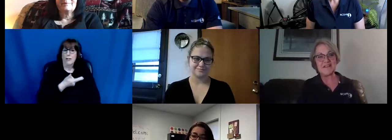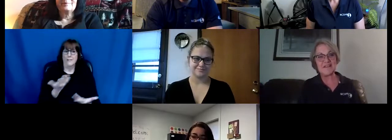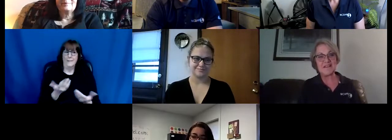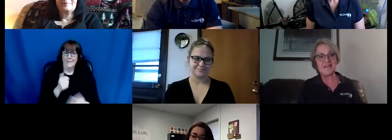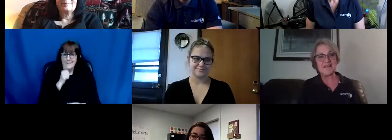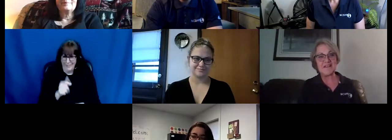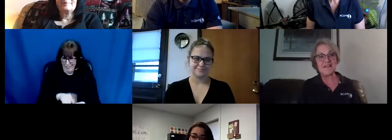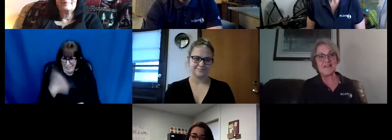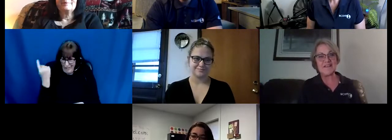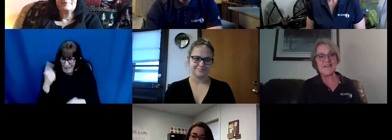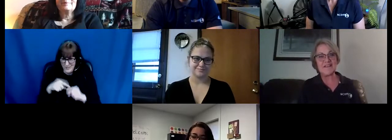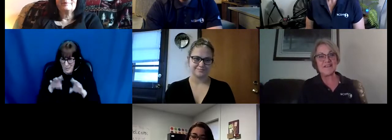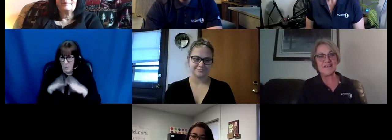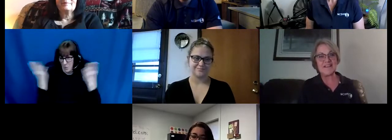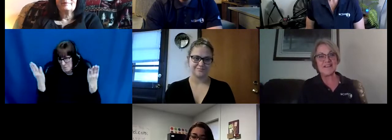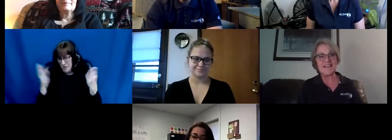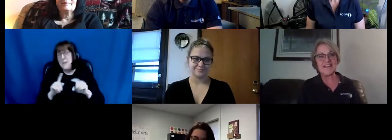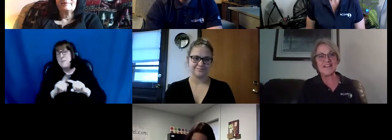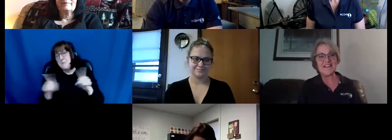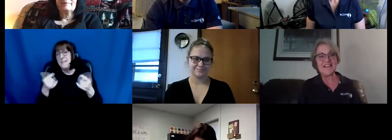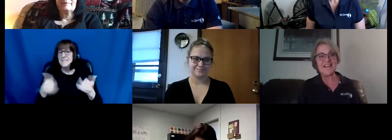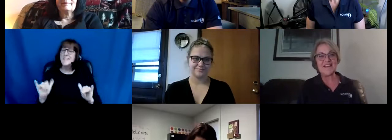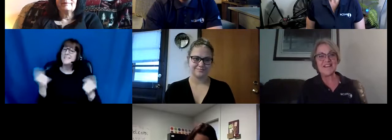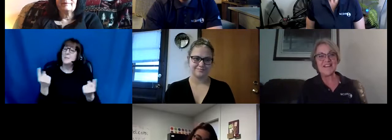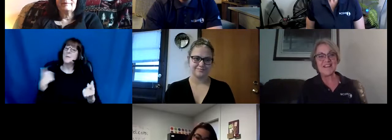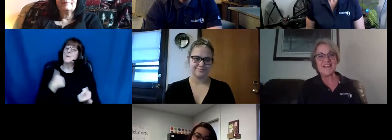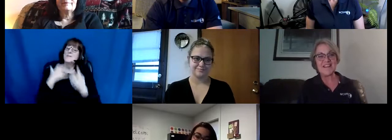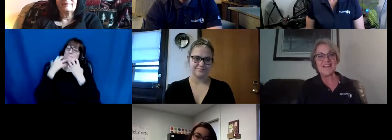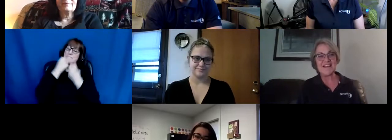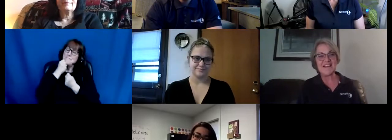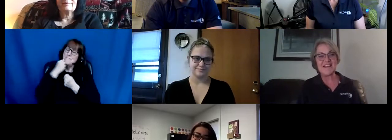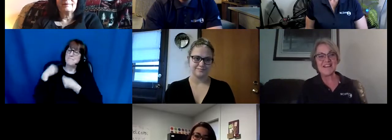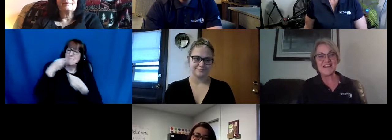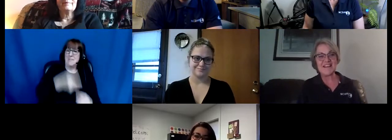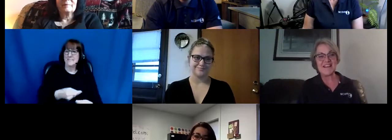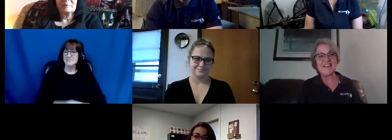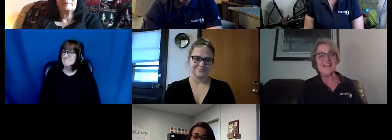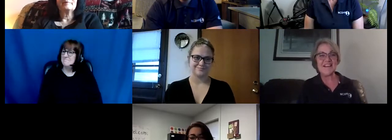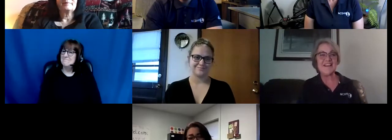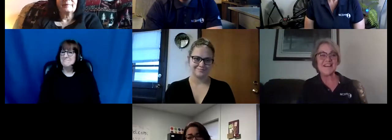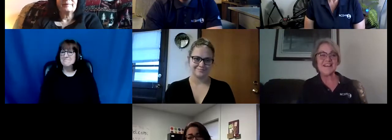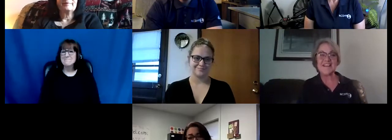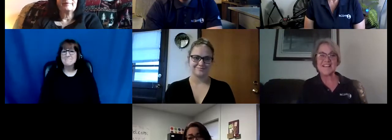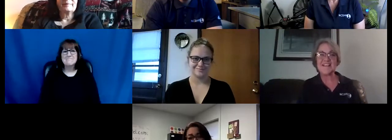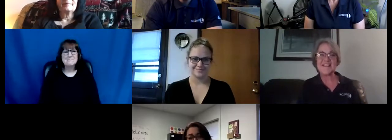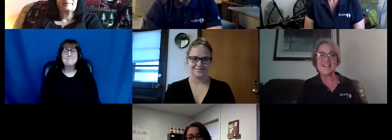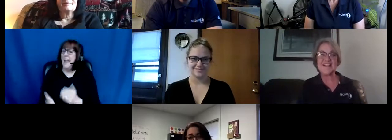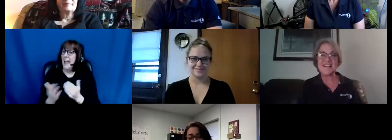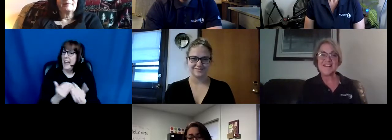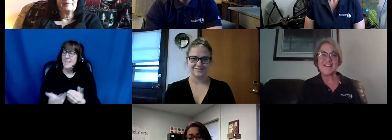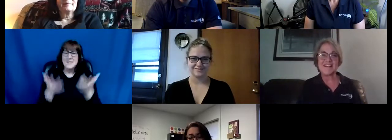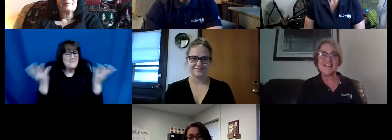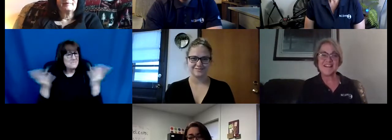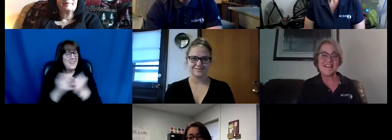to open the presents but it was still something that we passed on. So anyway that I loved hearing